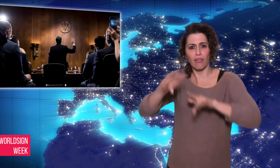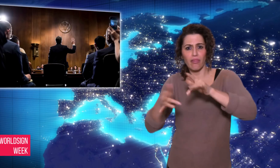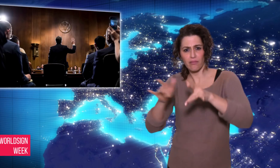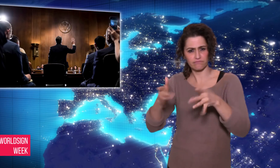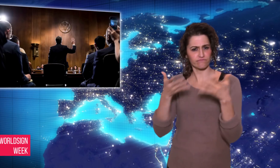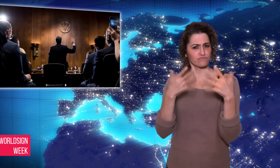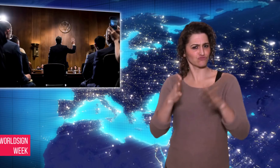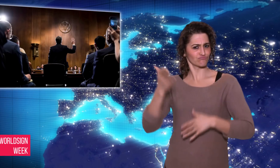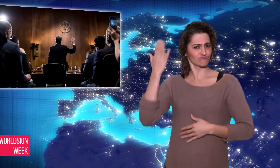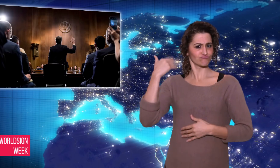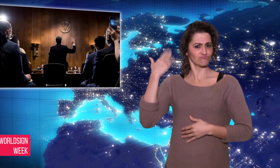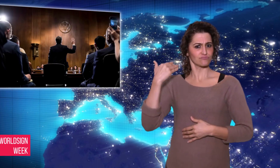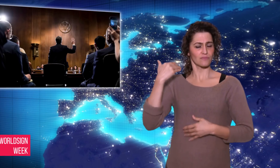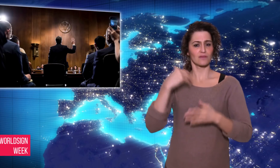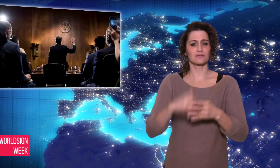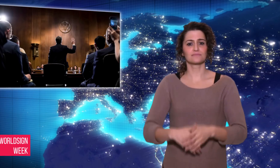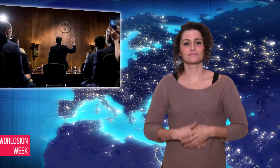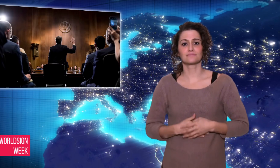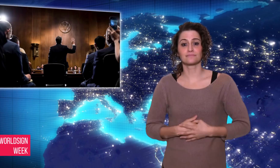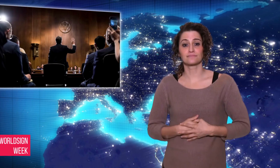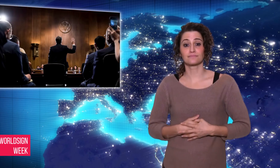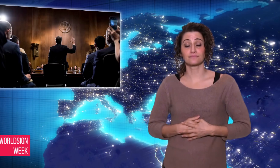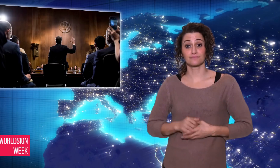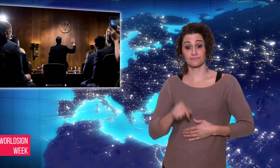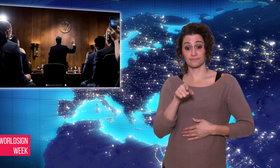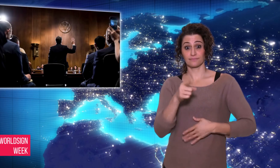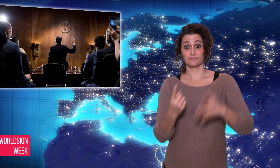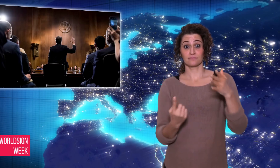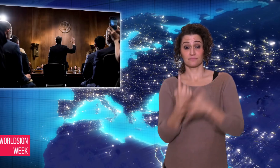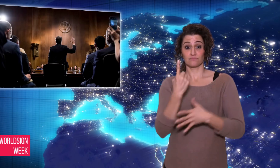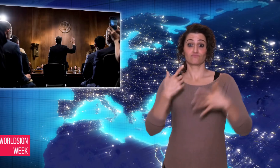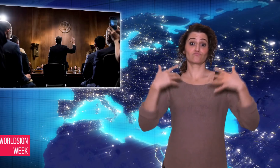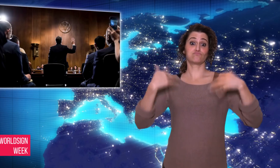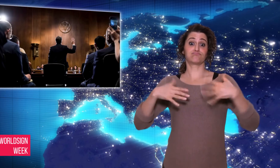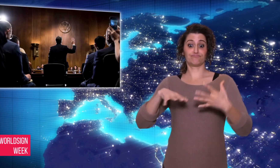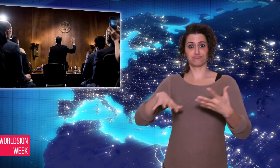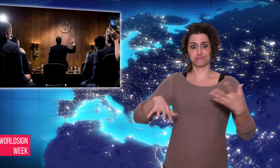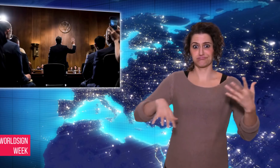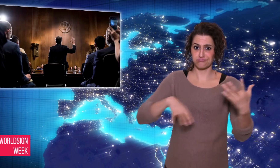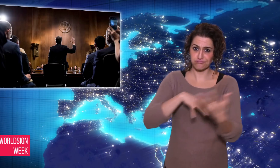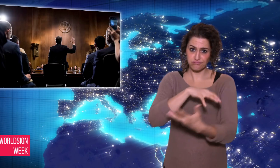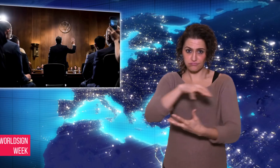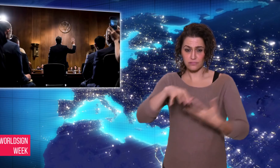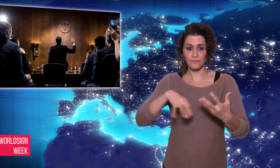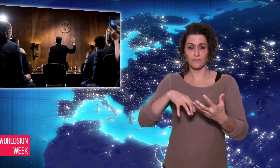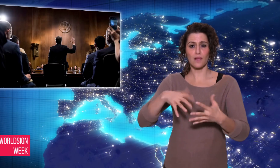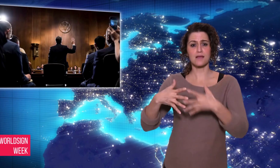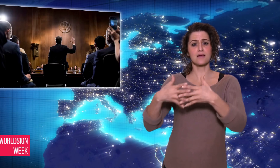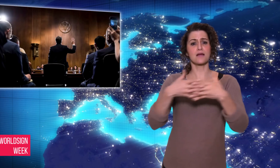Trump instructed the Federal